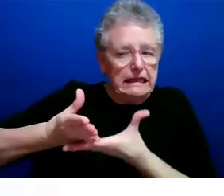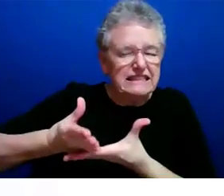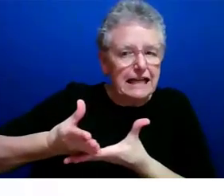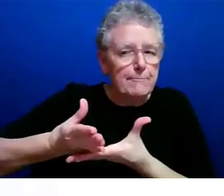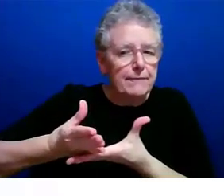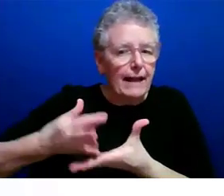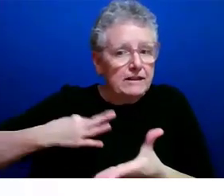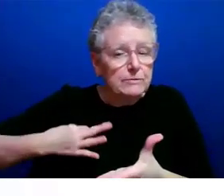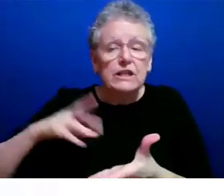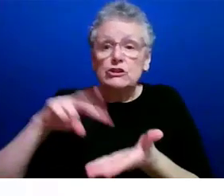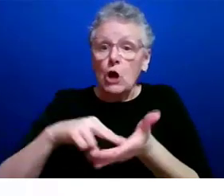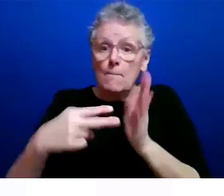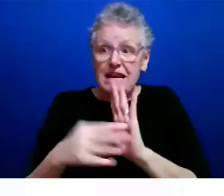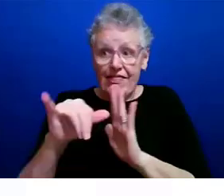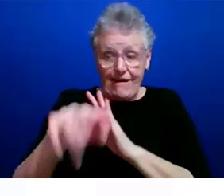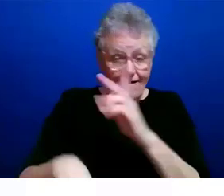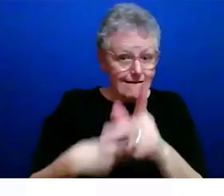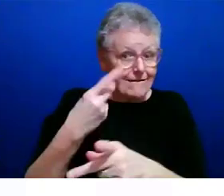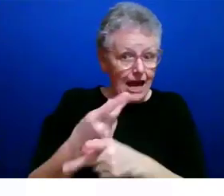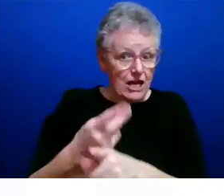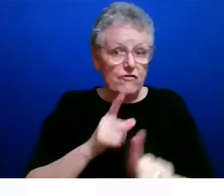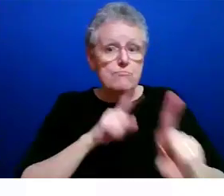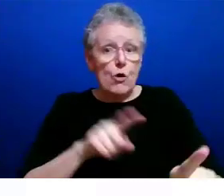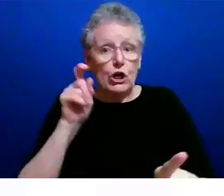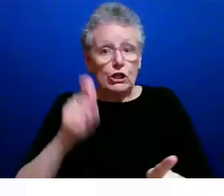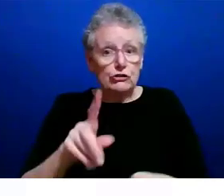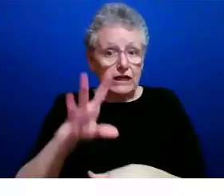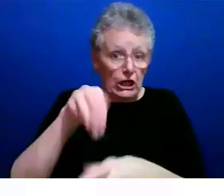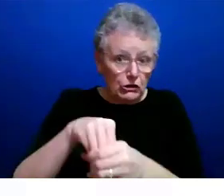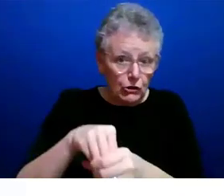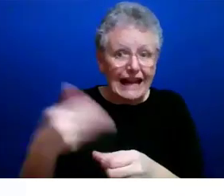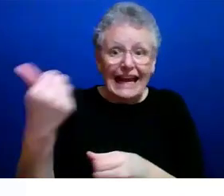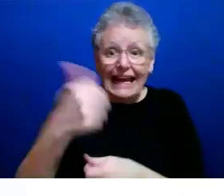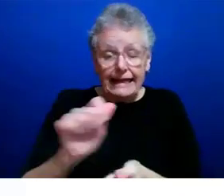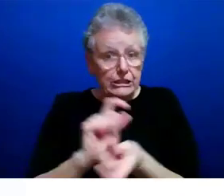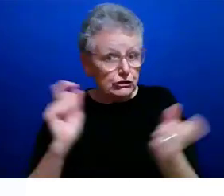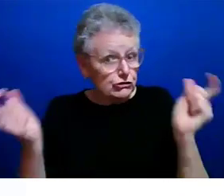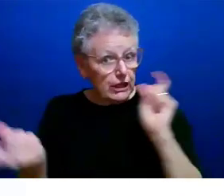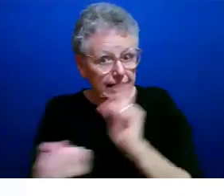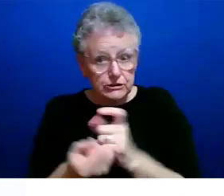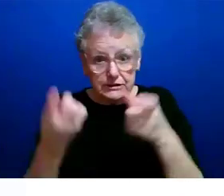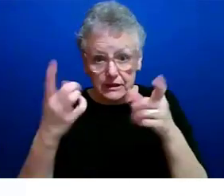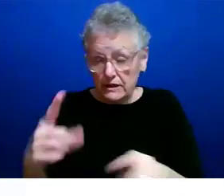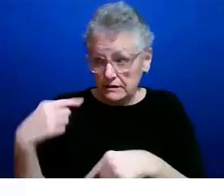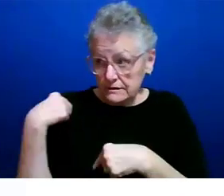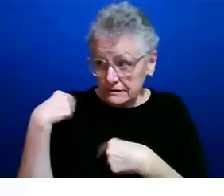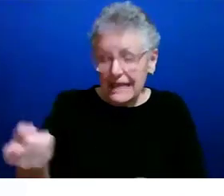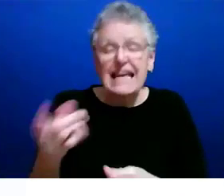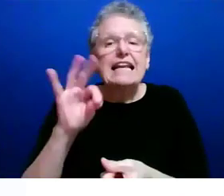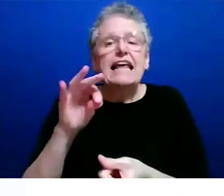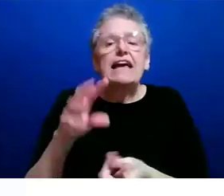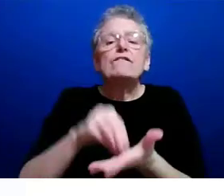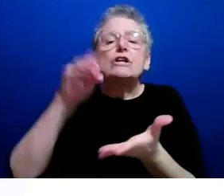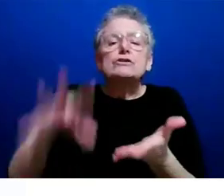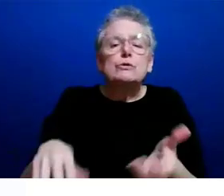Therefore, this type of report should address if any changes have occurred and if the student continues to meet